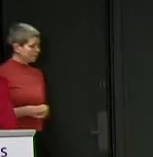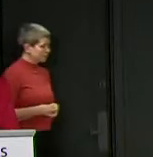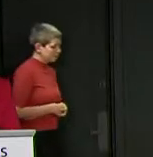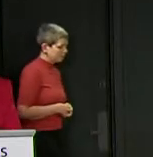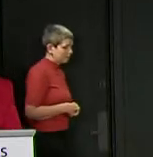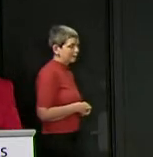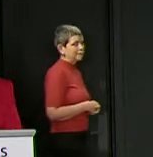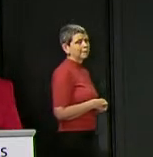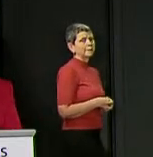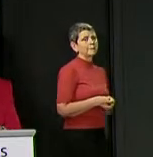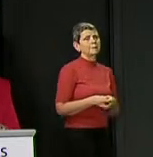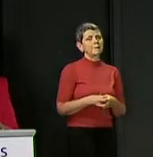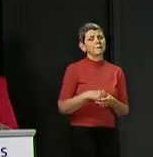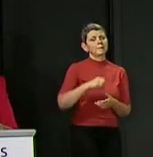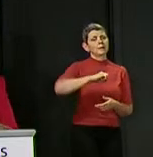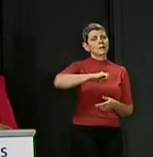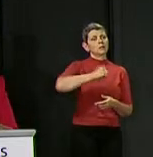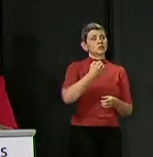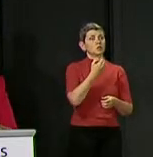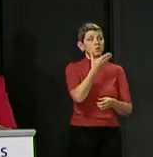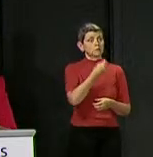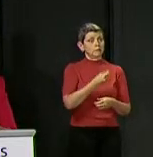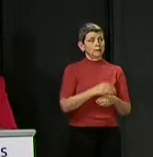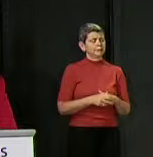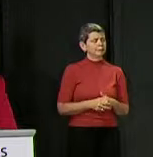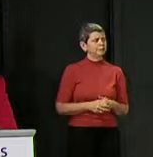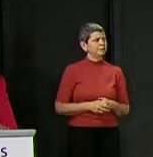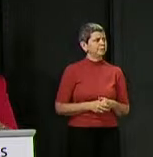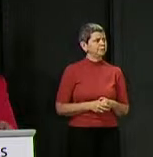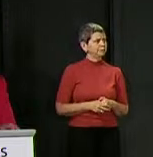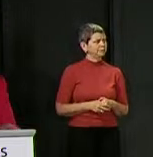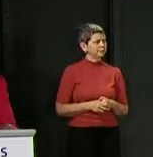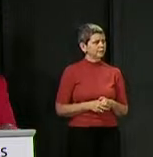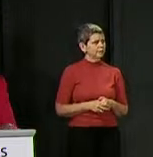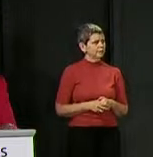Thank you, First Minister. I just wanted to ask about the jobs guarantee scheme, please.